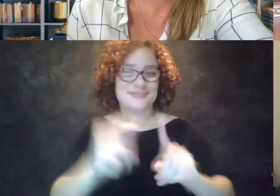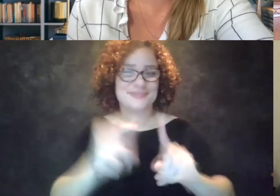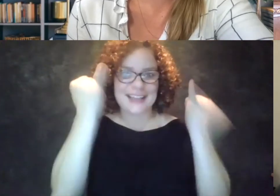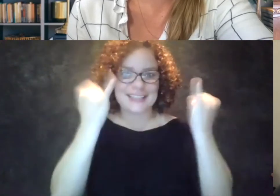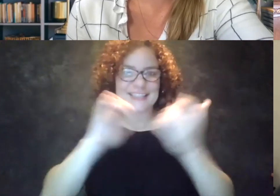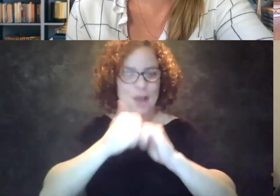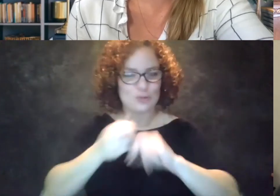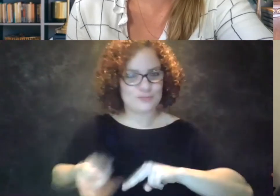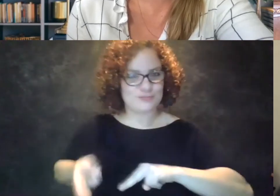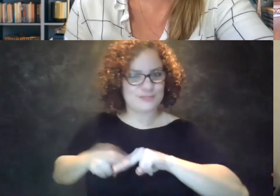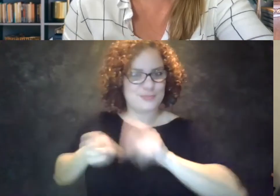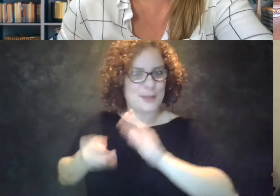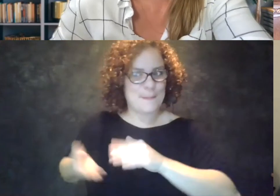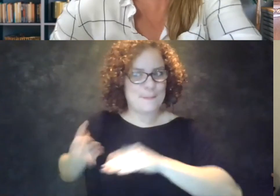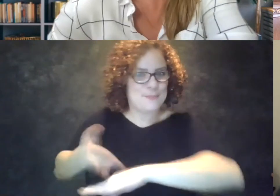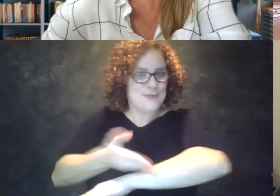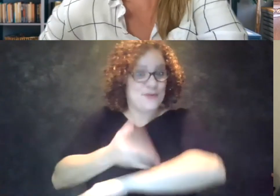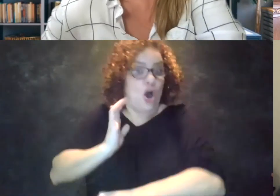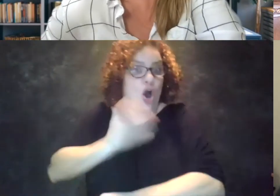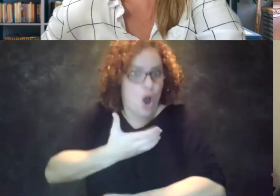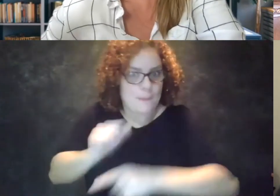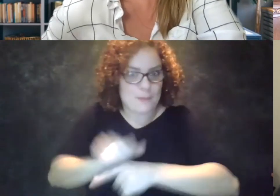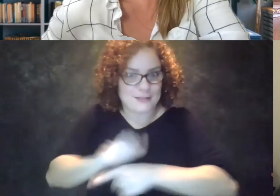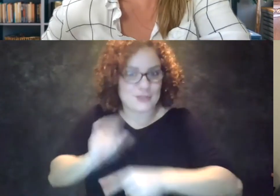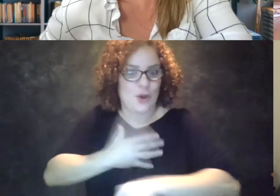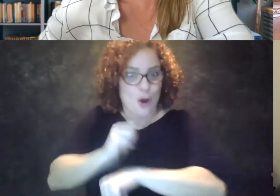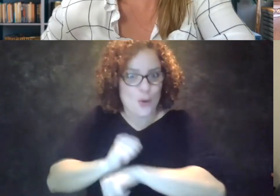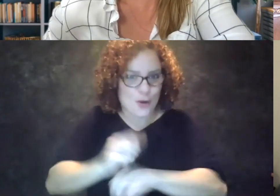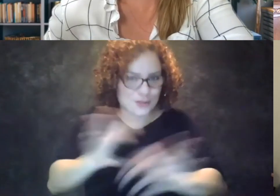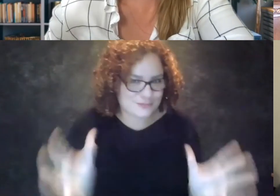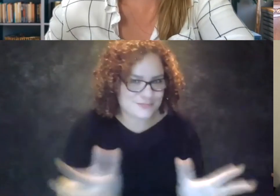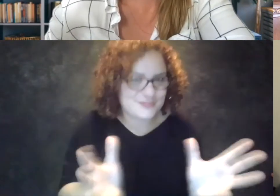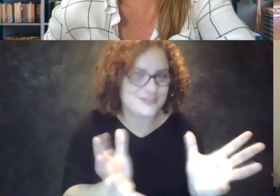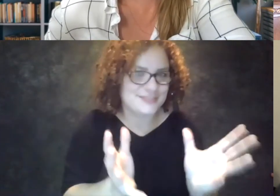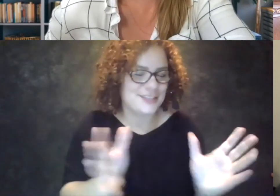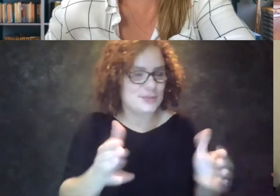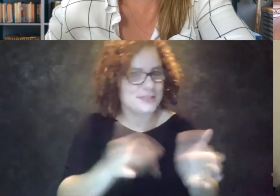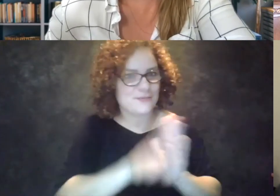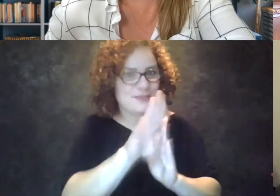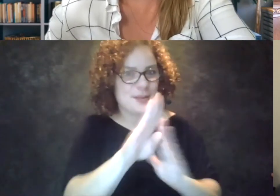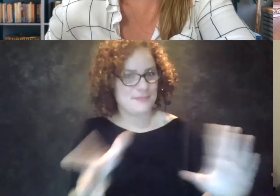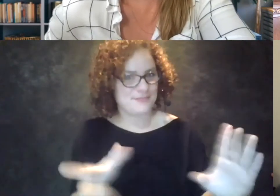students and building the peer relationships that we all find value in. Along with some